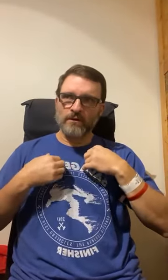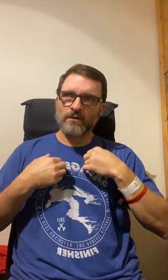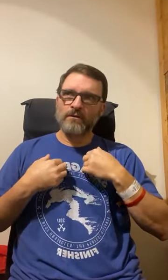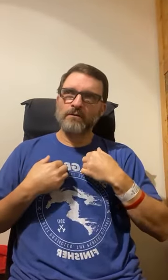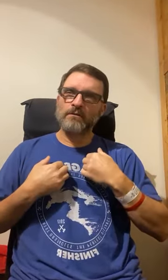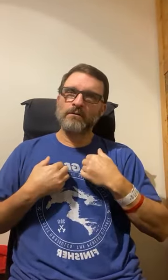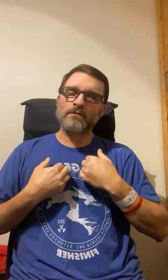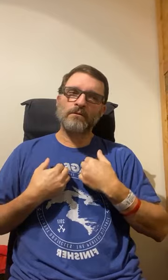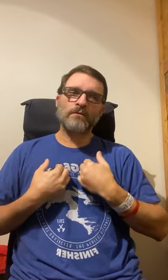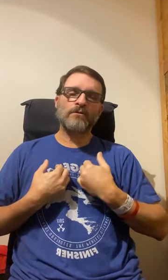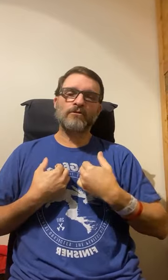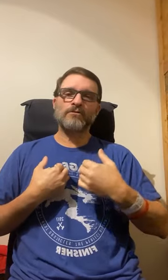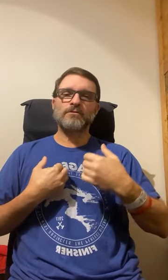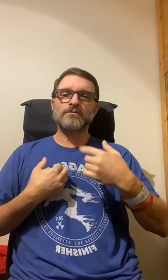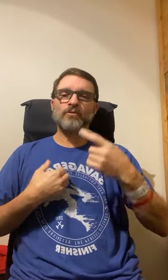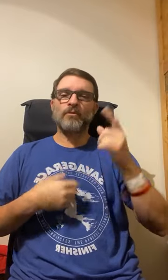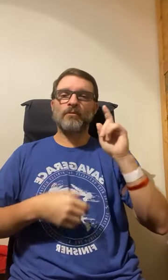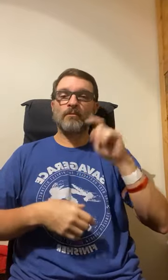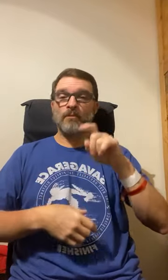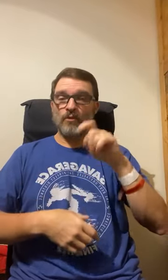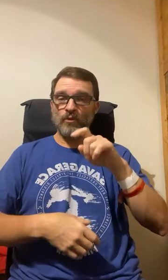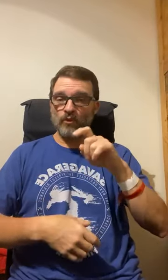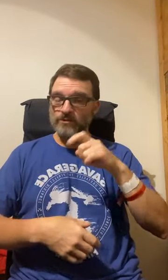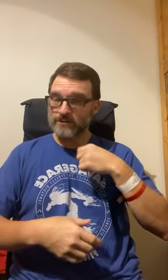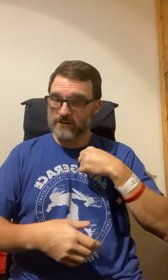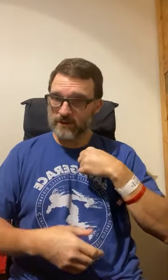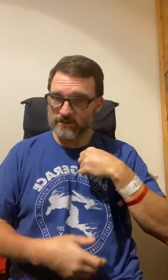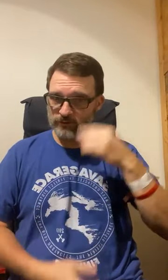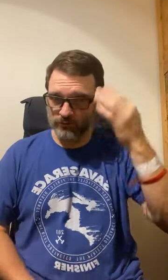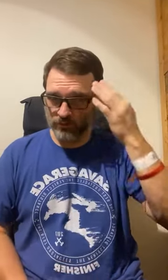I was too tired. This was supposed to happen which I did not know about.